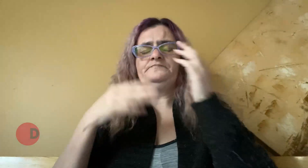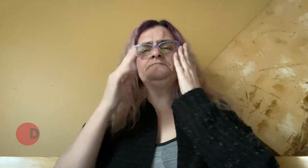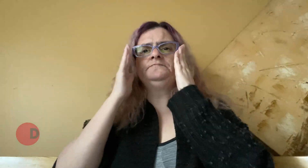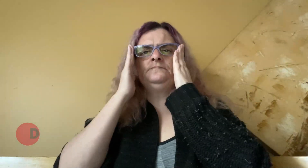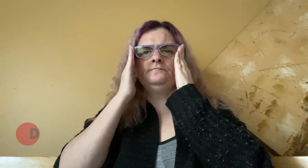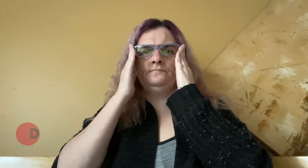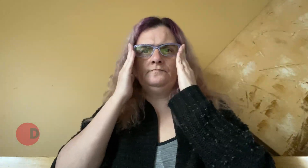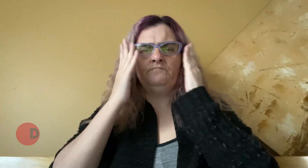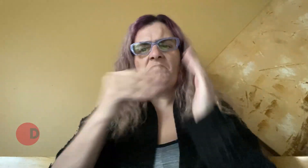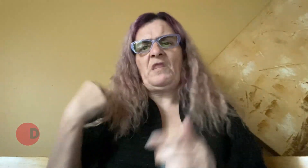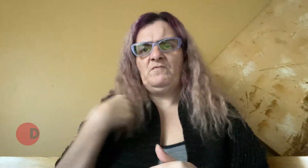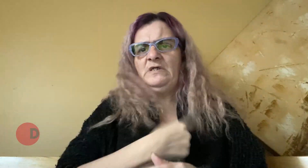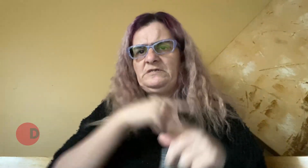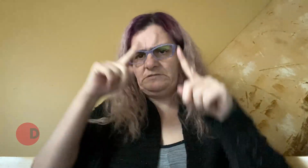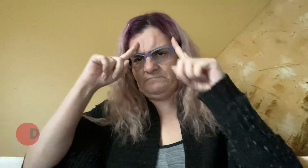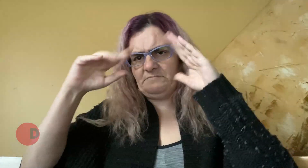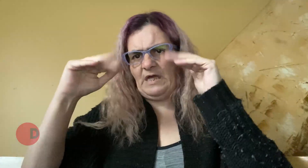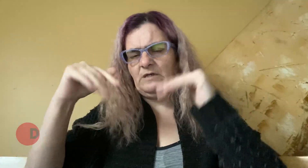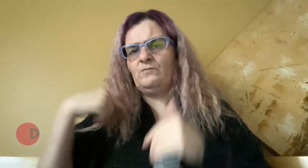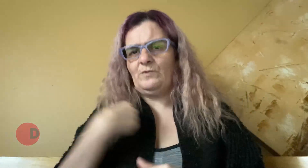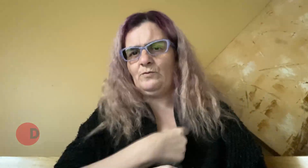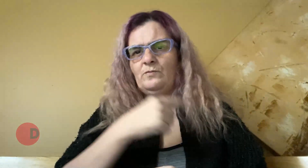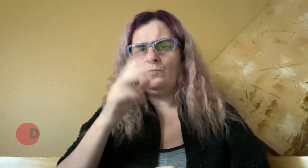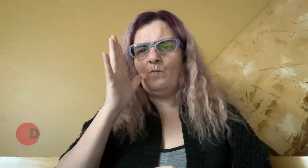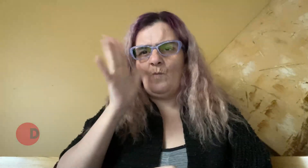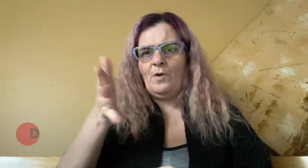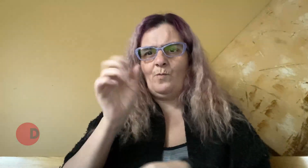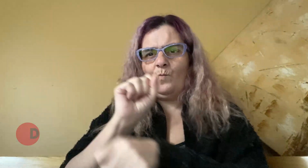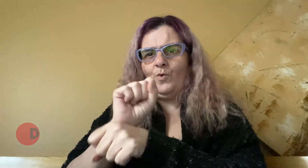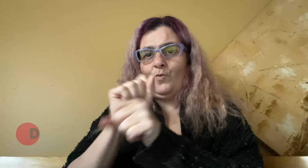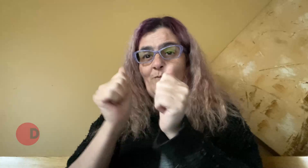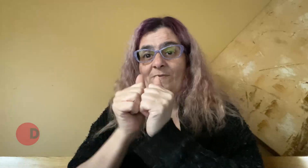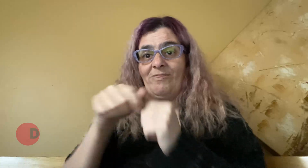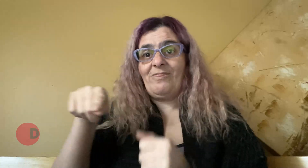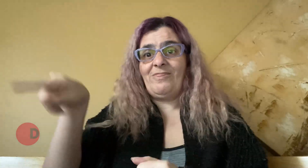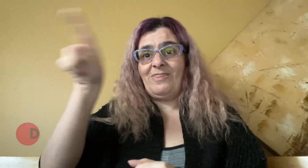and we expect to work with these organizations,